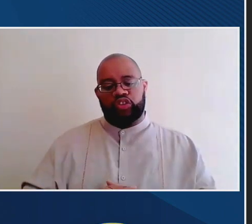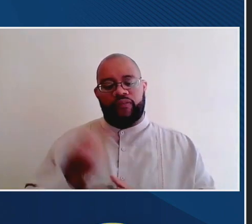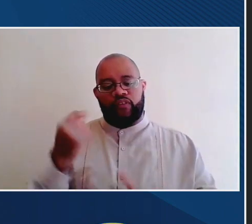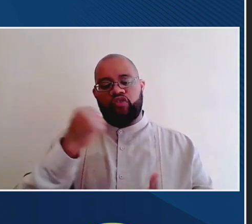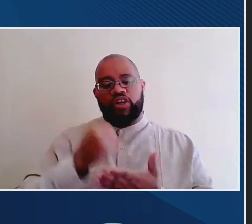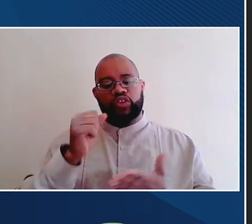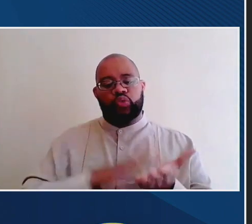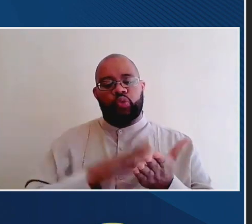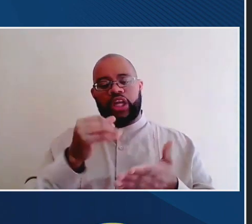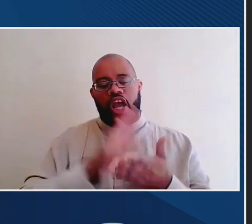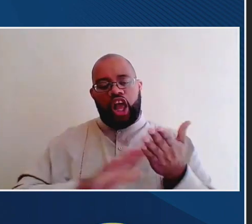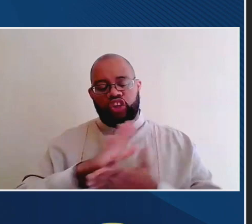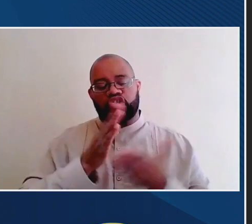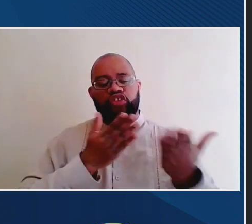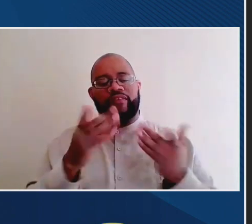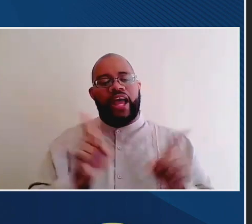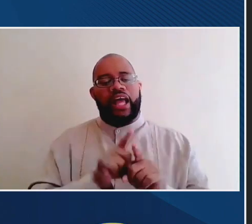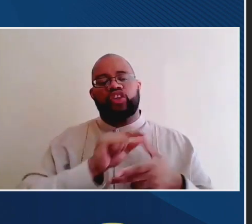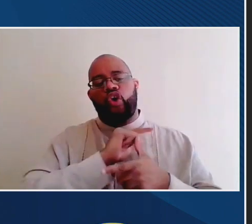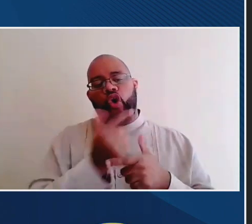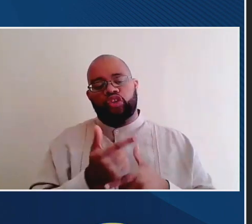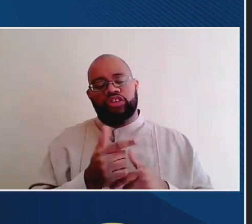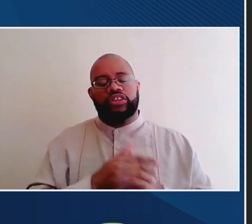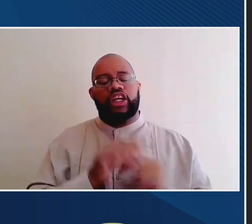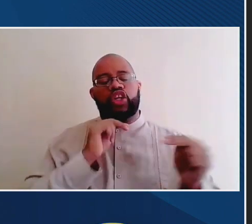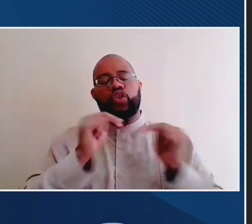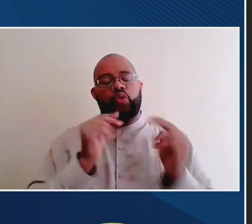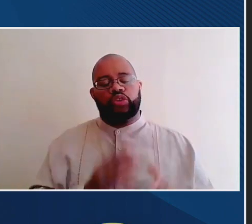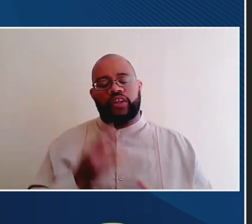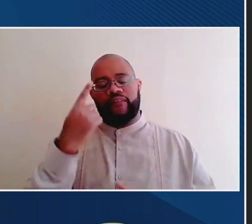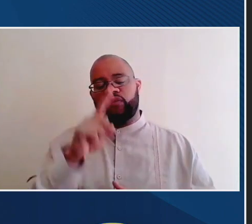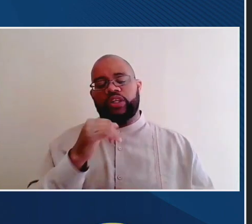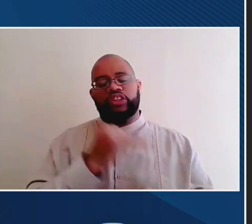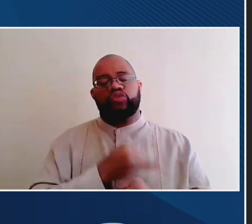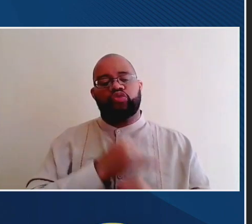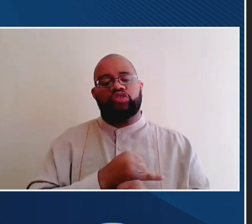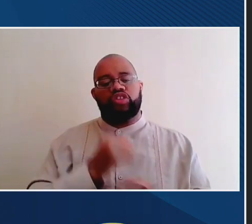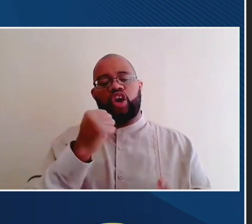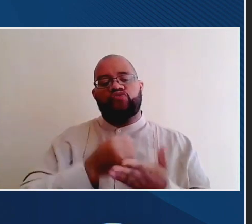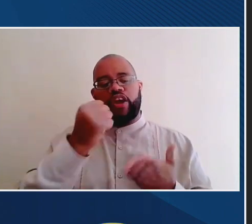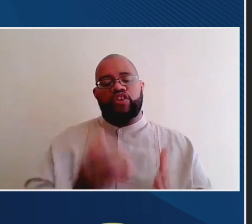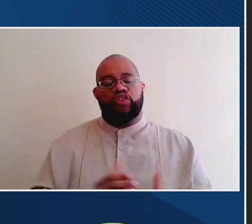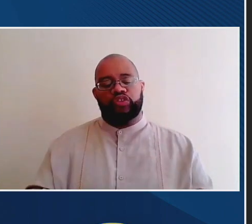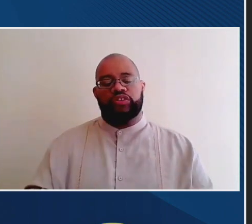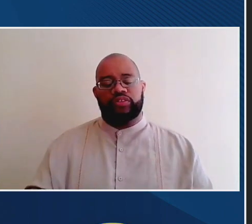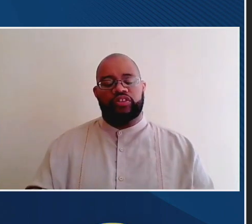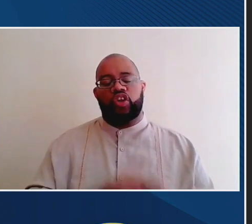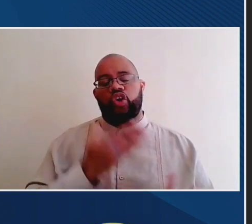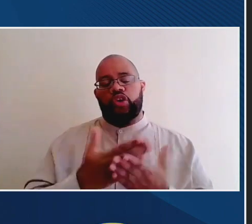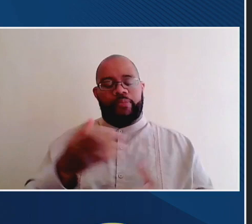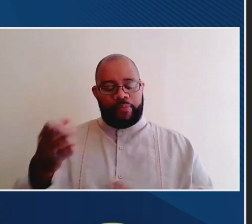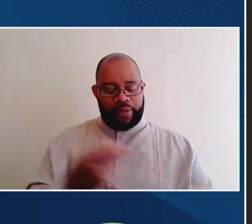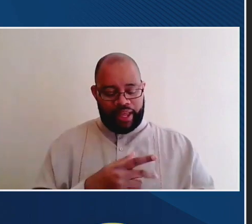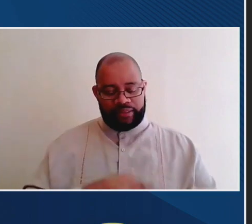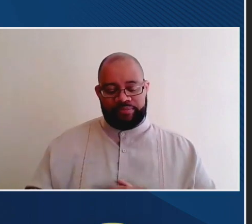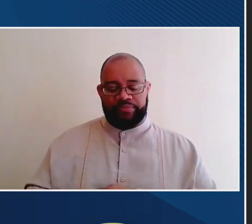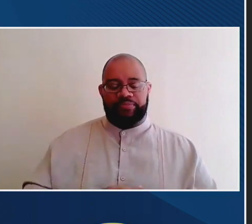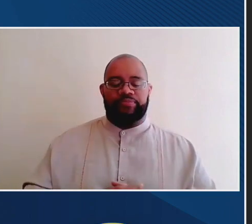serving as the alternate negotiator for institutional accreditors. Good to be back and working on some really